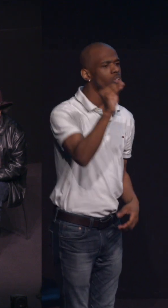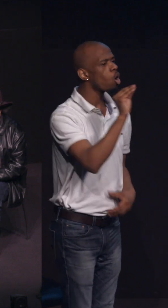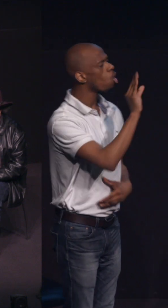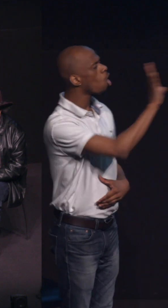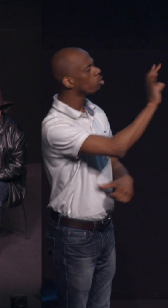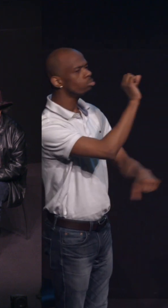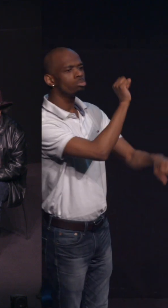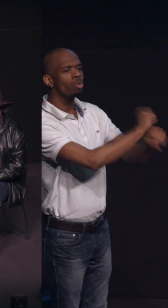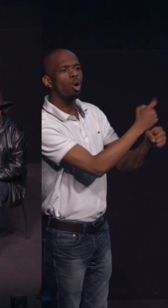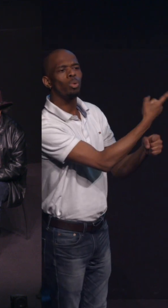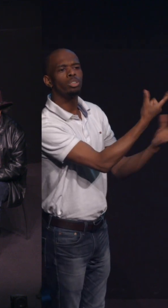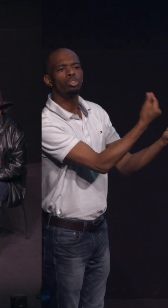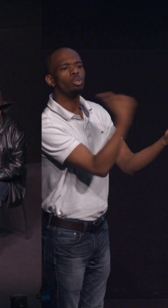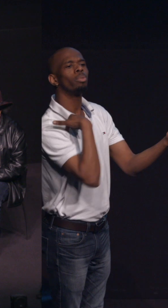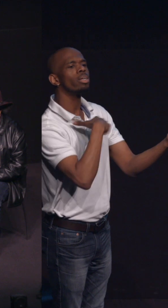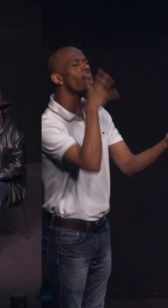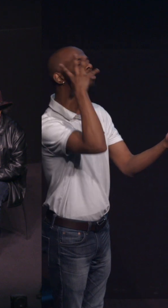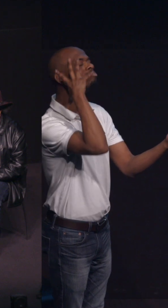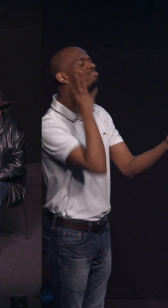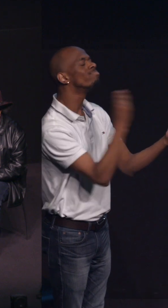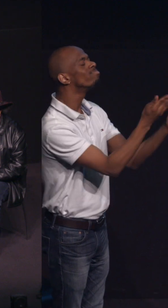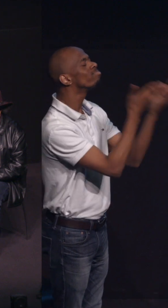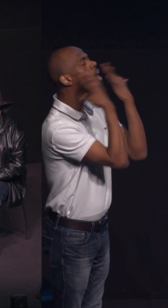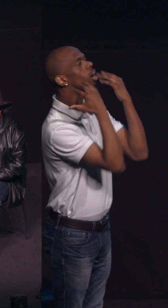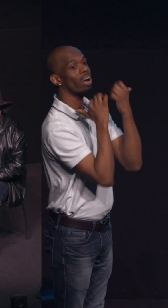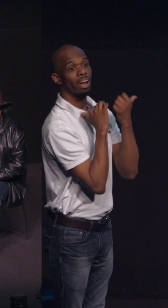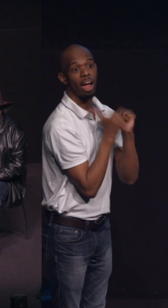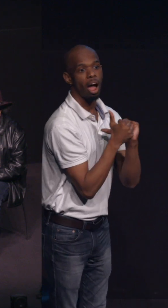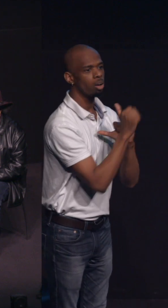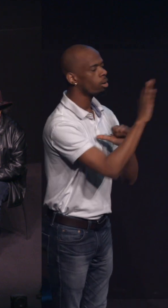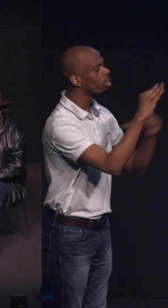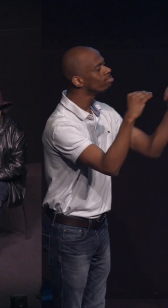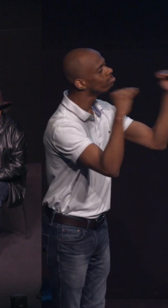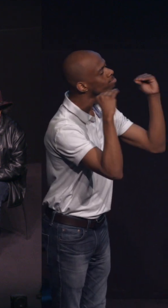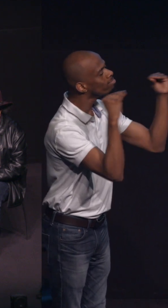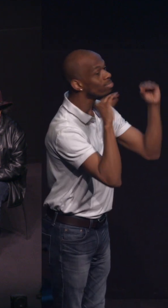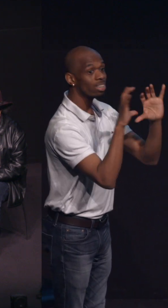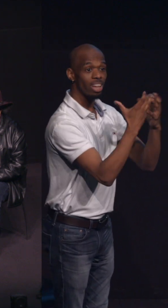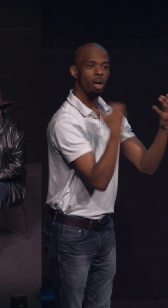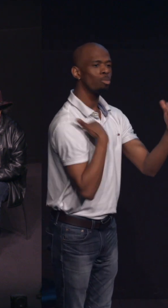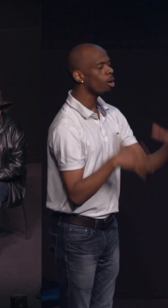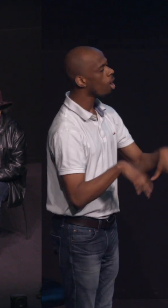I think it, you know, it looks all shiny and fun but it's a lot